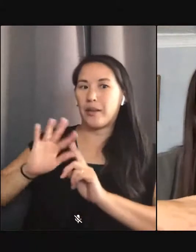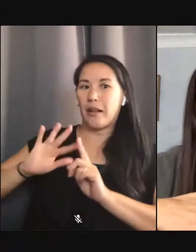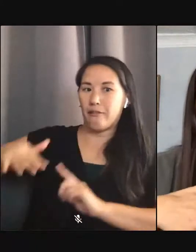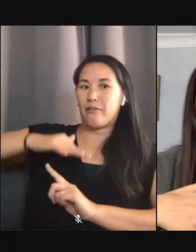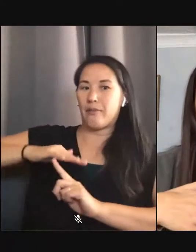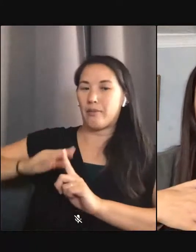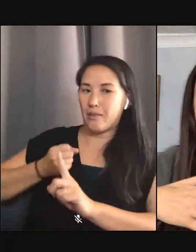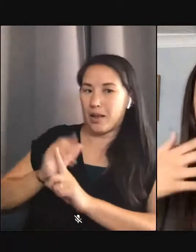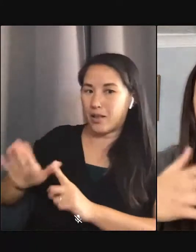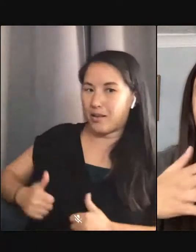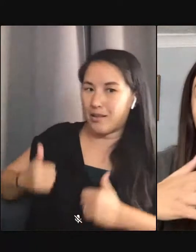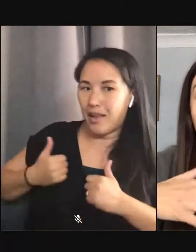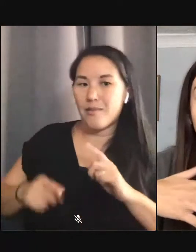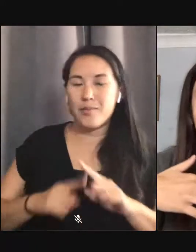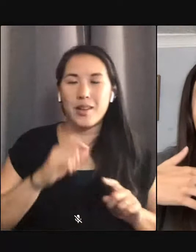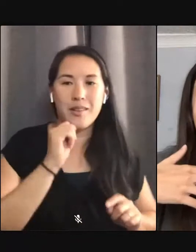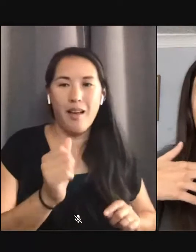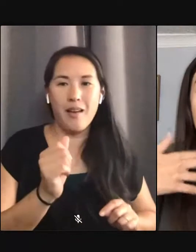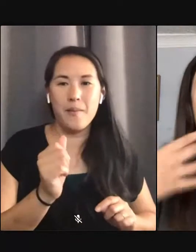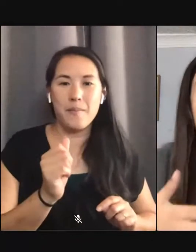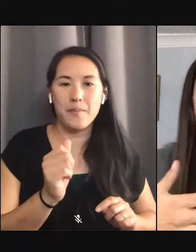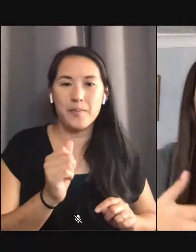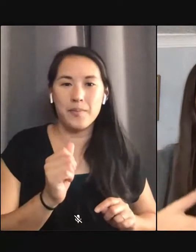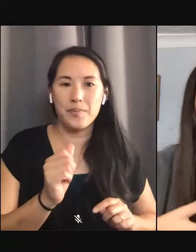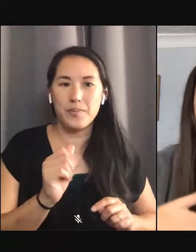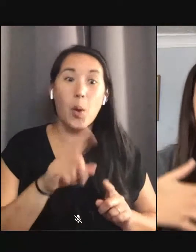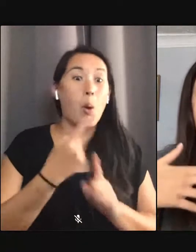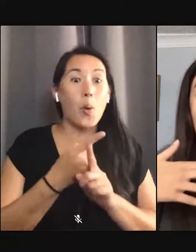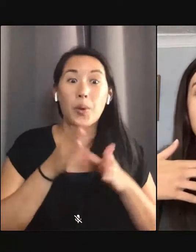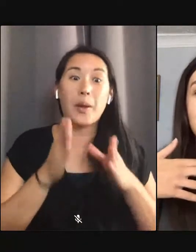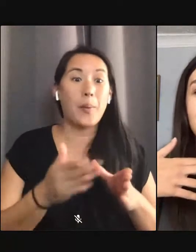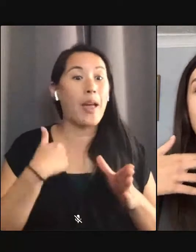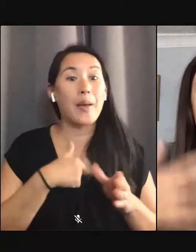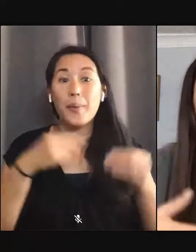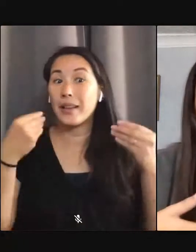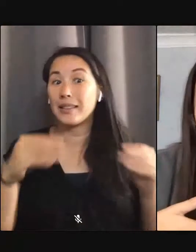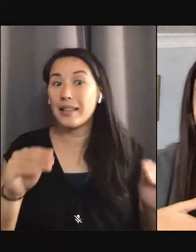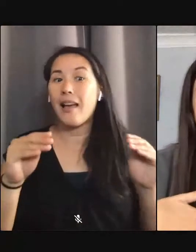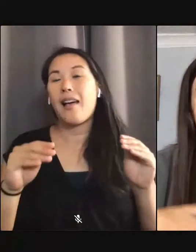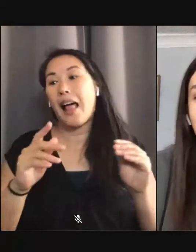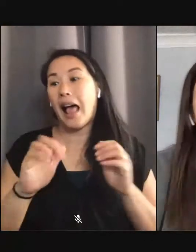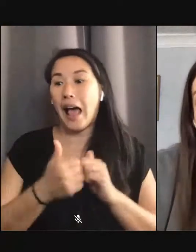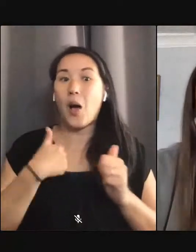it's not solely like the way that we sell the way that we appeal to them those kinds of things